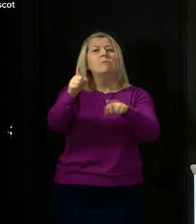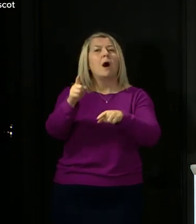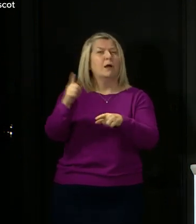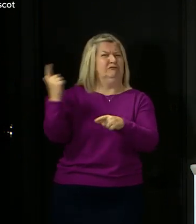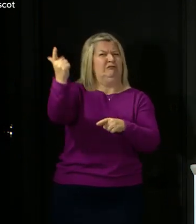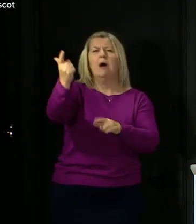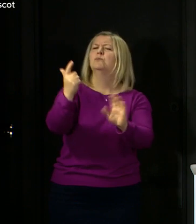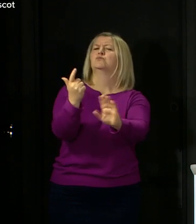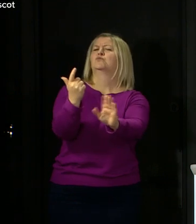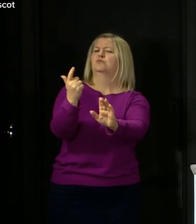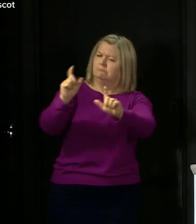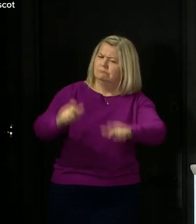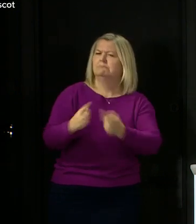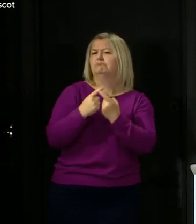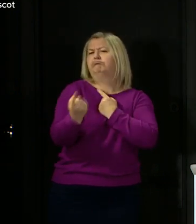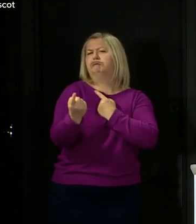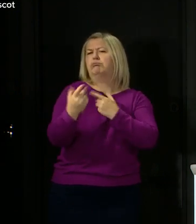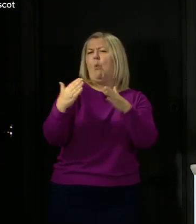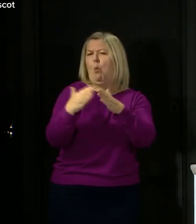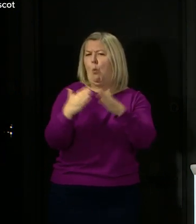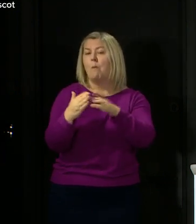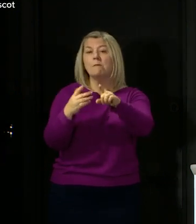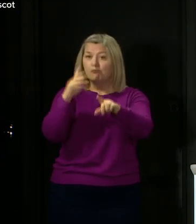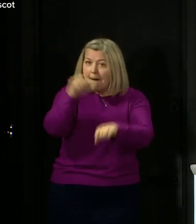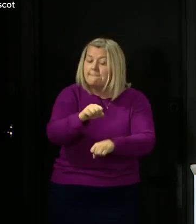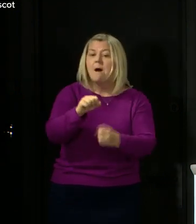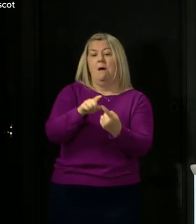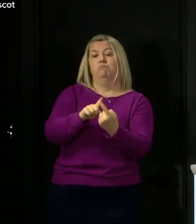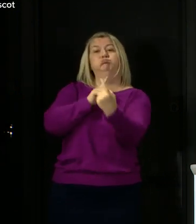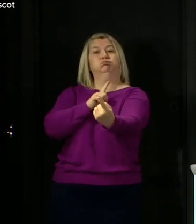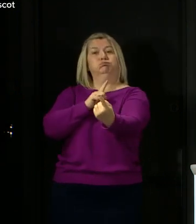at all times, you need to stay at least 2 metres away from people from other households.